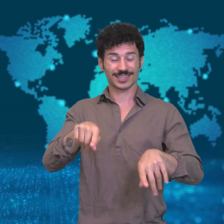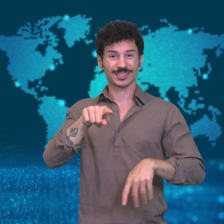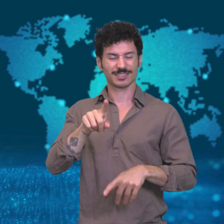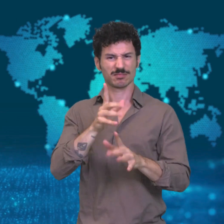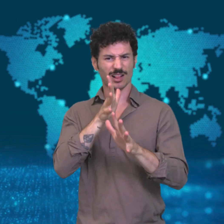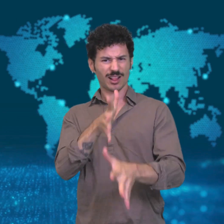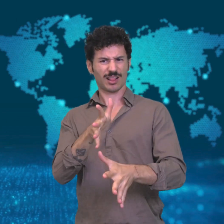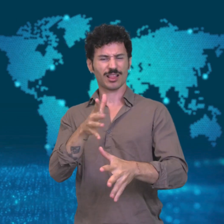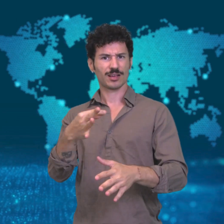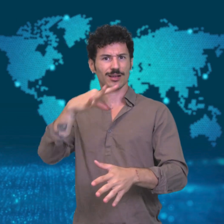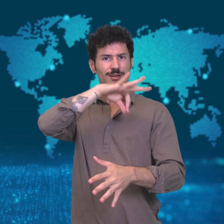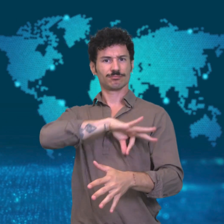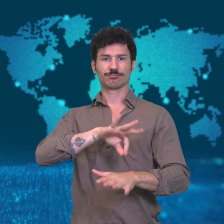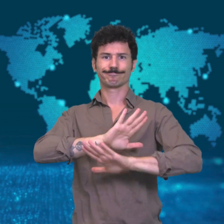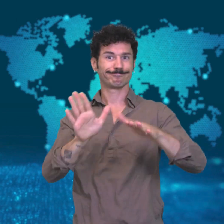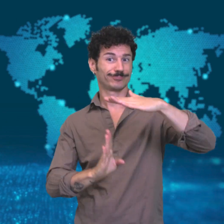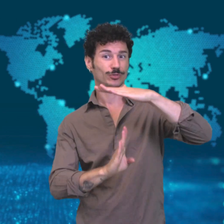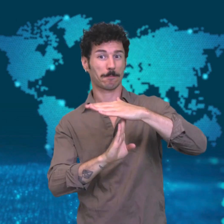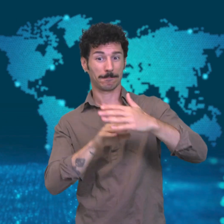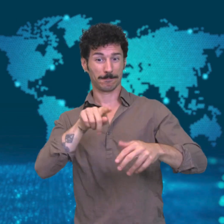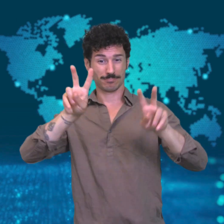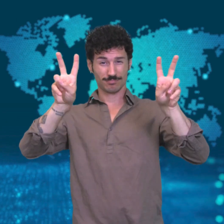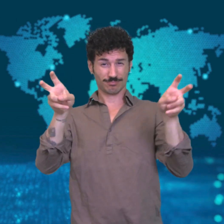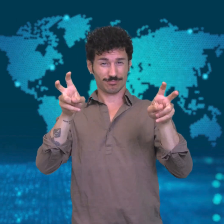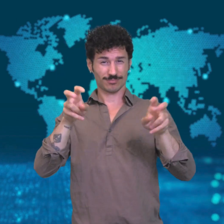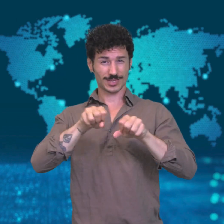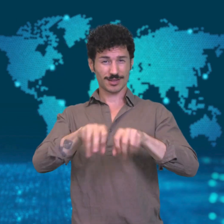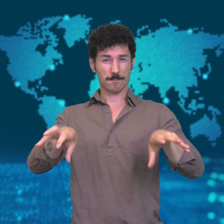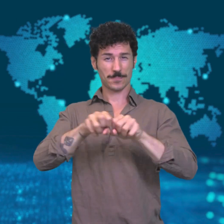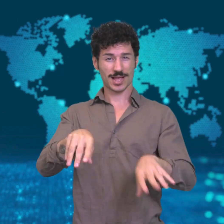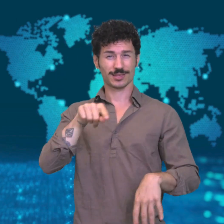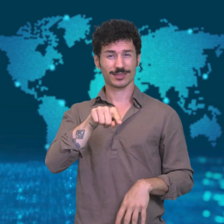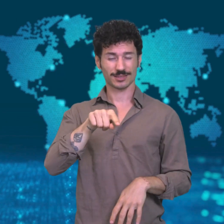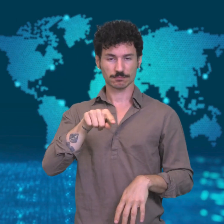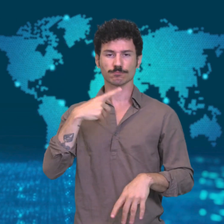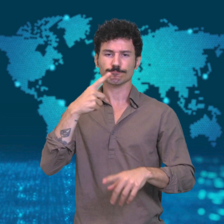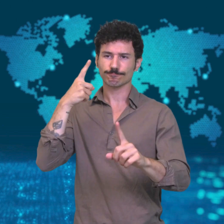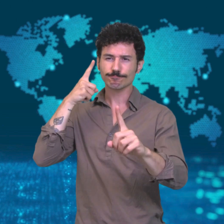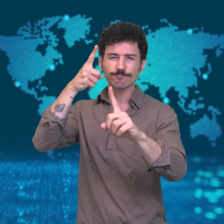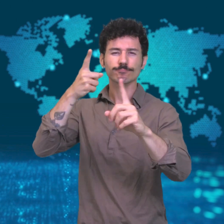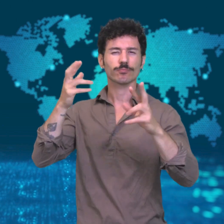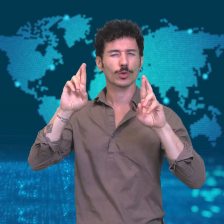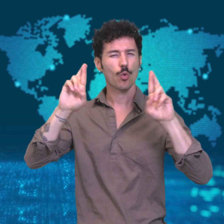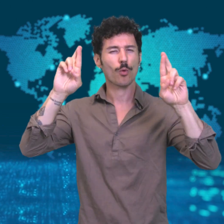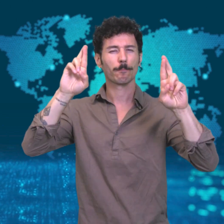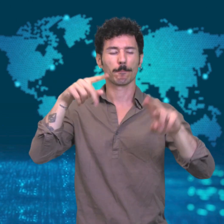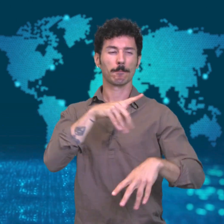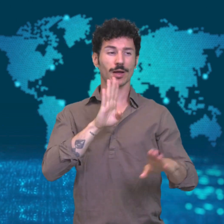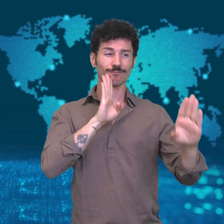the “Stop Hate for Profit” campaign hopes that Facebook